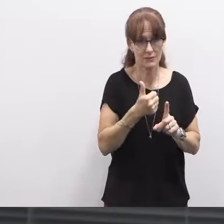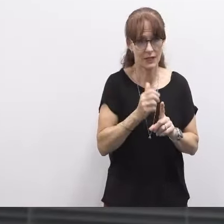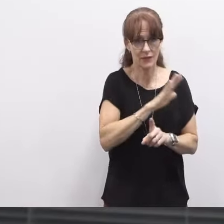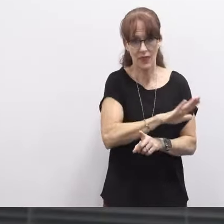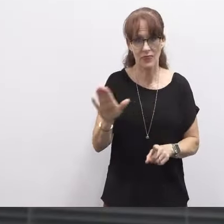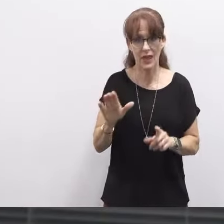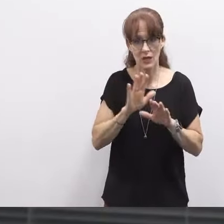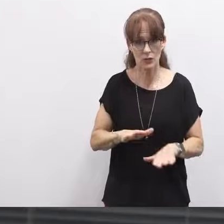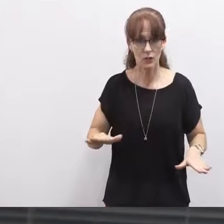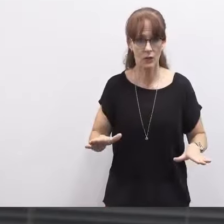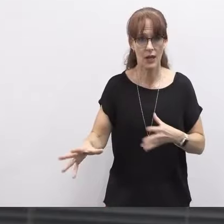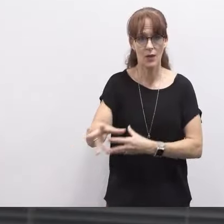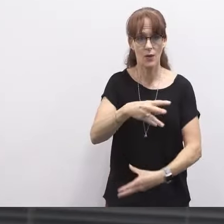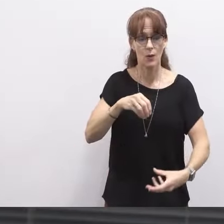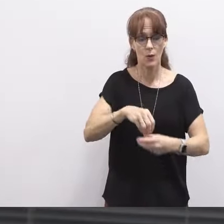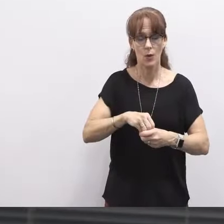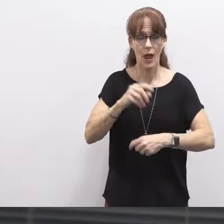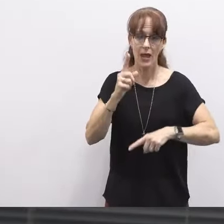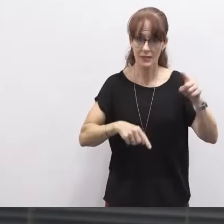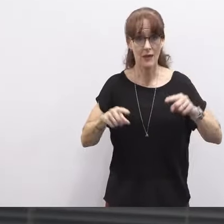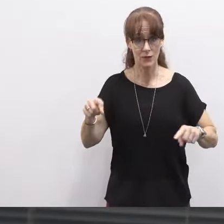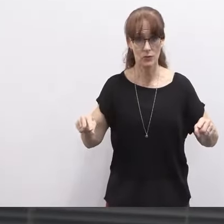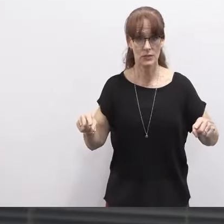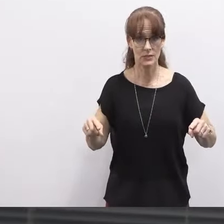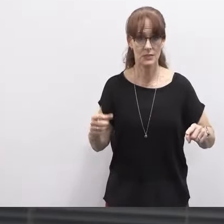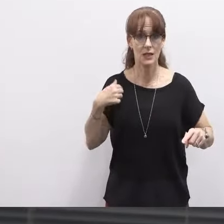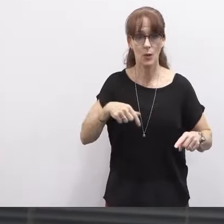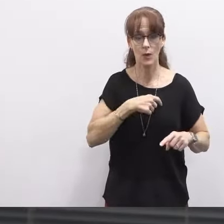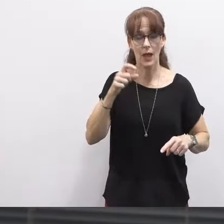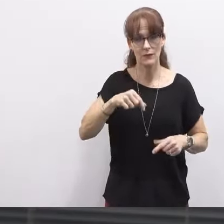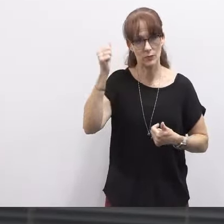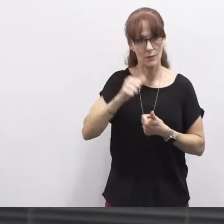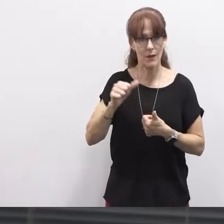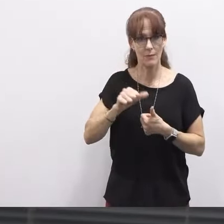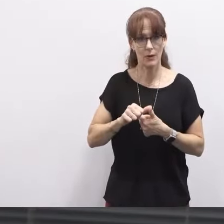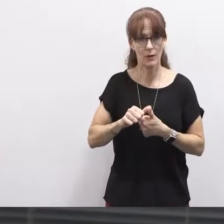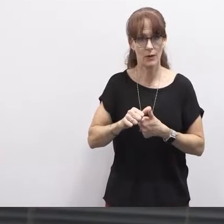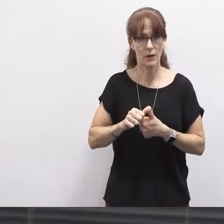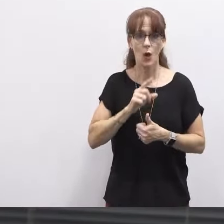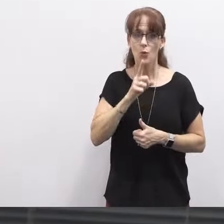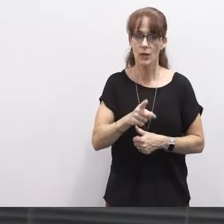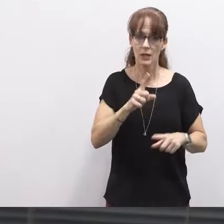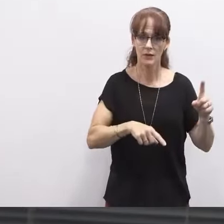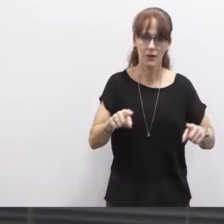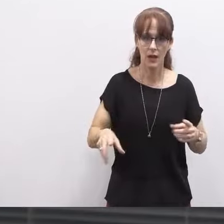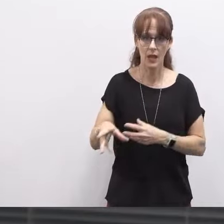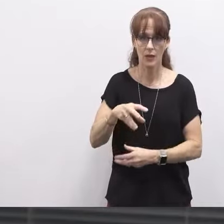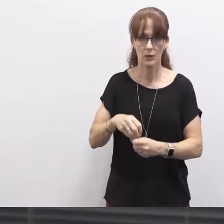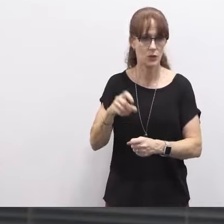If we are inclusive and diverse, we have to remember that true diversity and inclusion doesn't and shouldn't stop